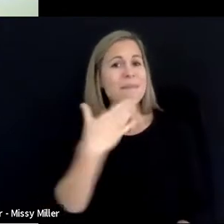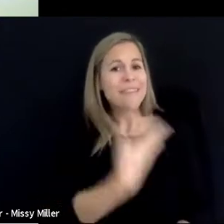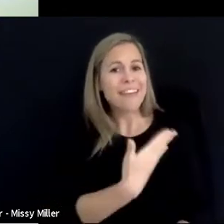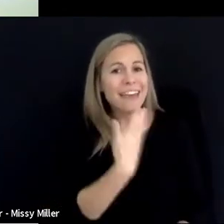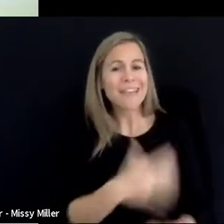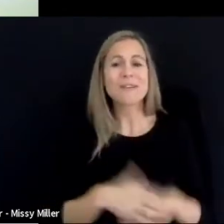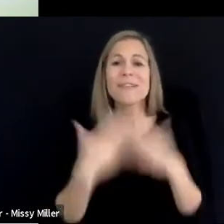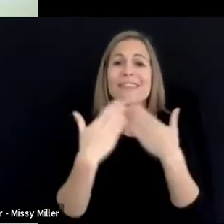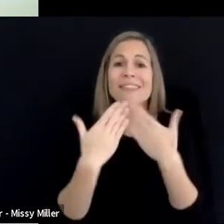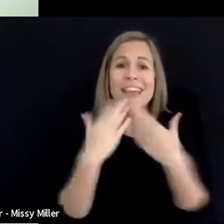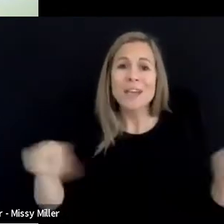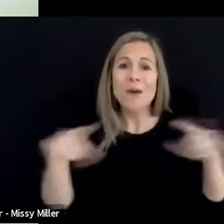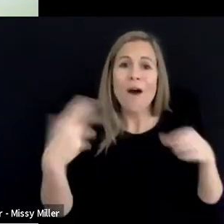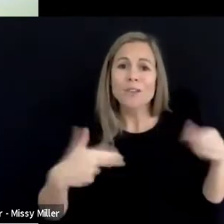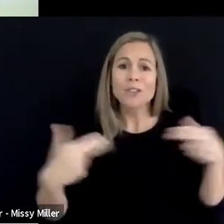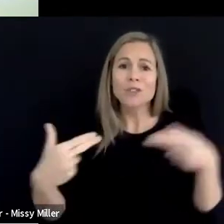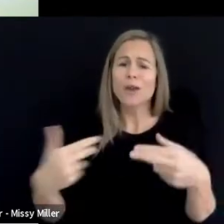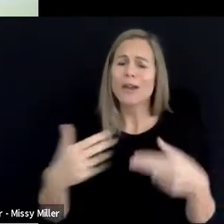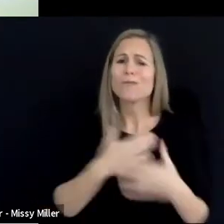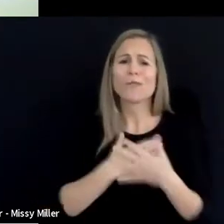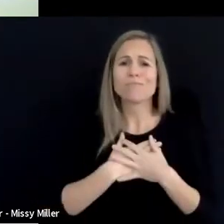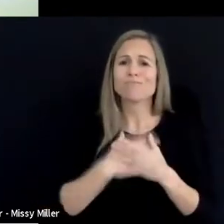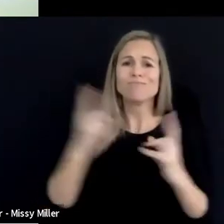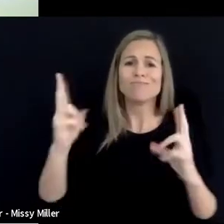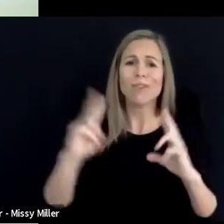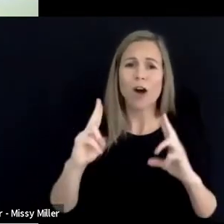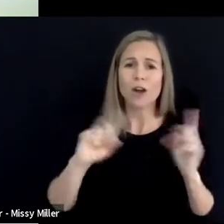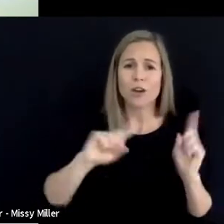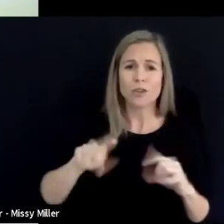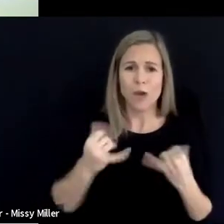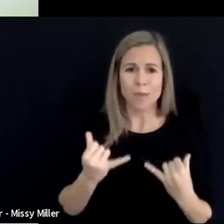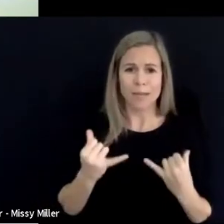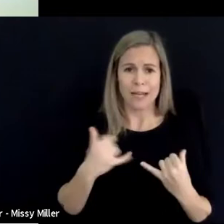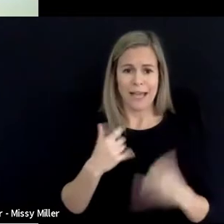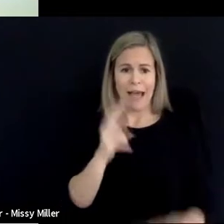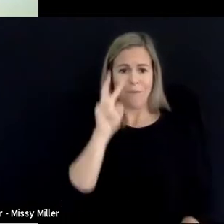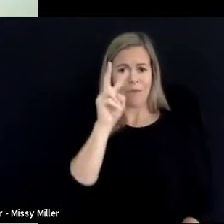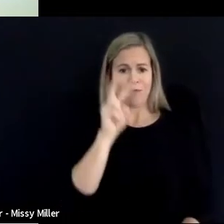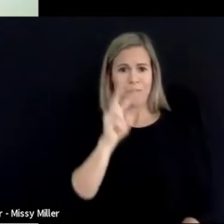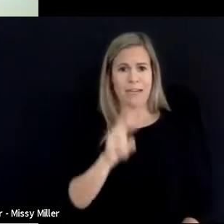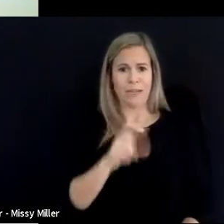It's an honor to be here. I've been looking over the program of webinars and that's a great lineup.